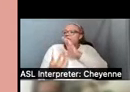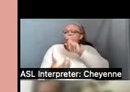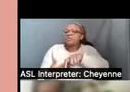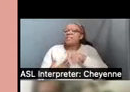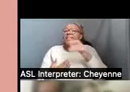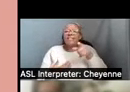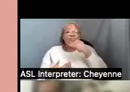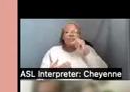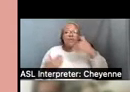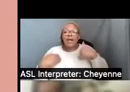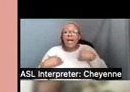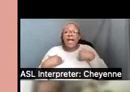you.